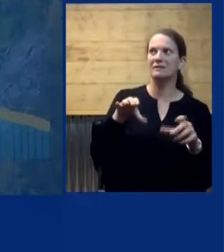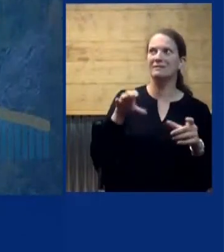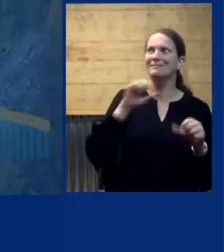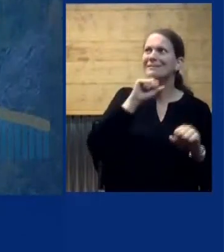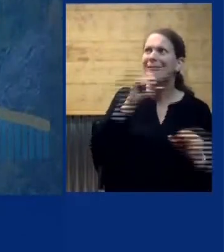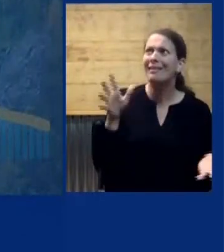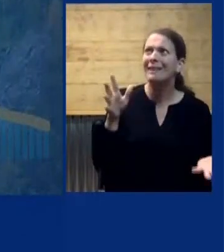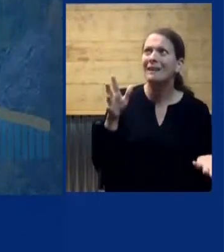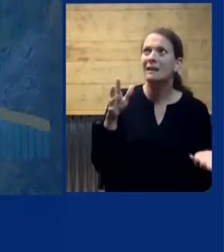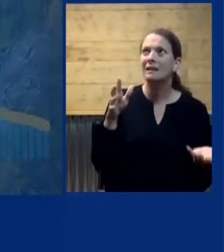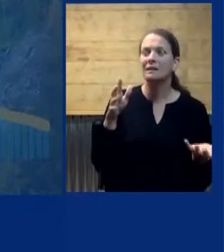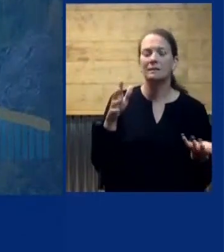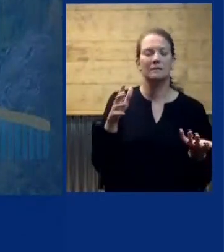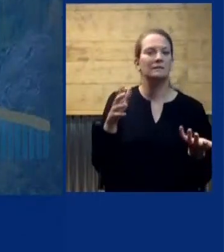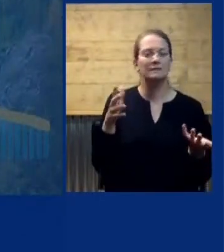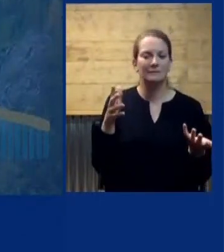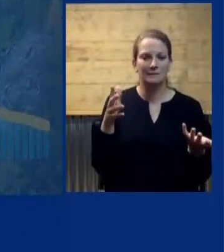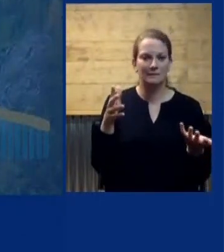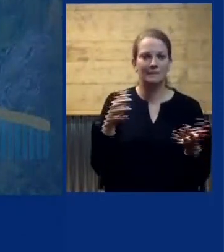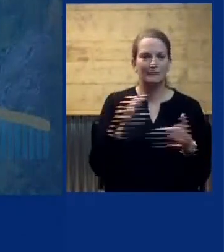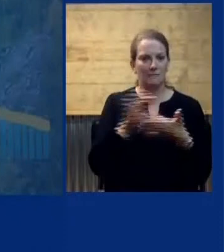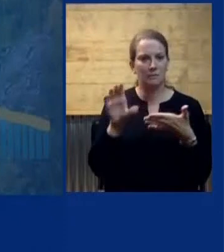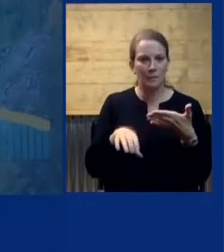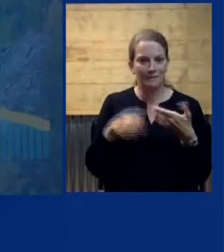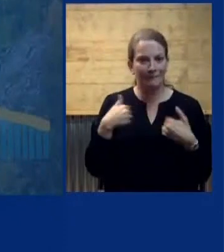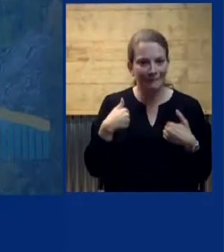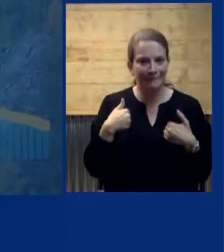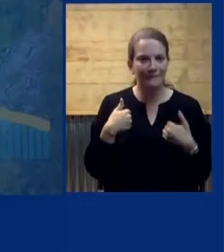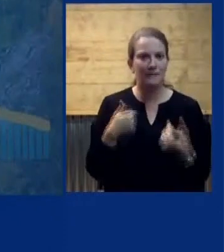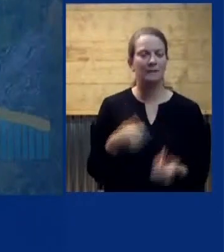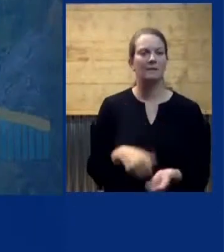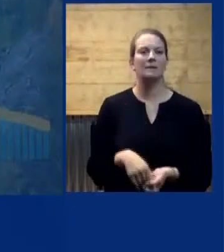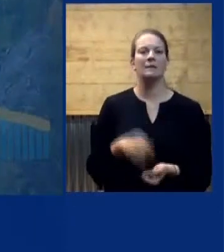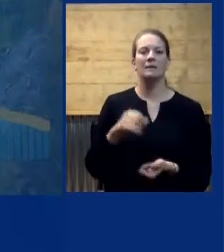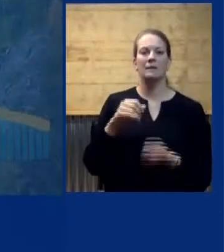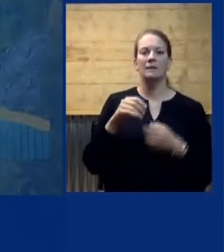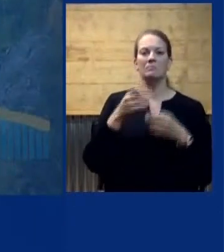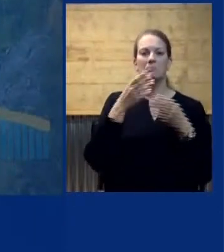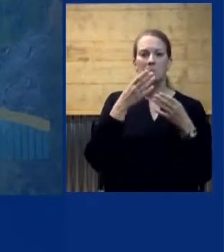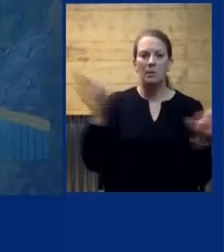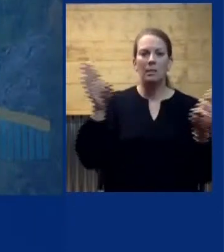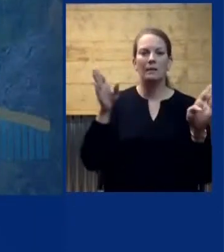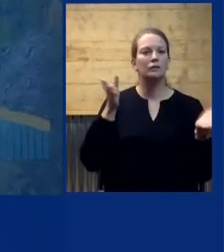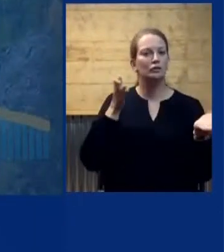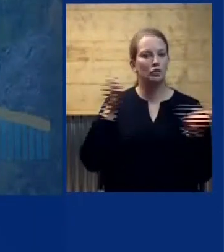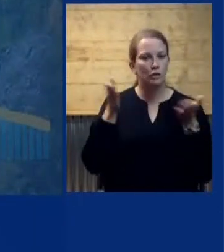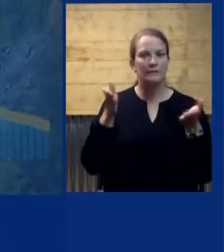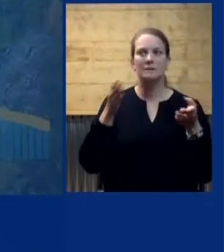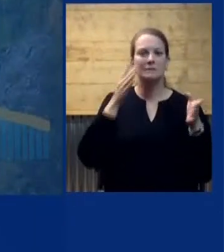NEVER WAS IT AS CLEAR FOR THE CONSEQUENCE OF GOVERNMENT ACTIONS.